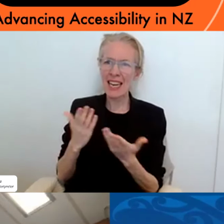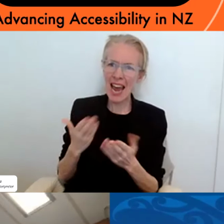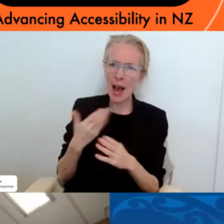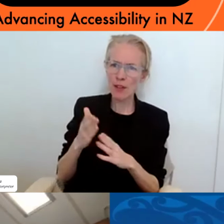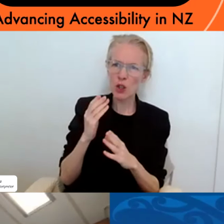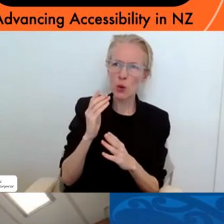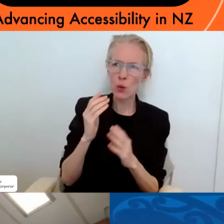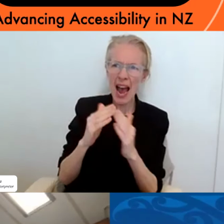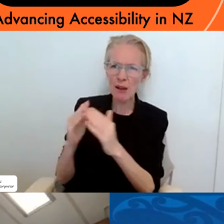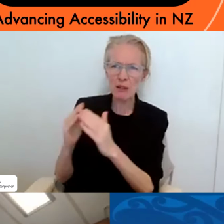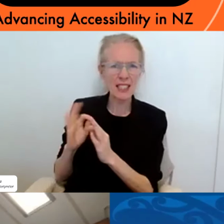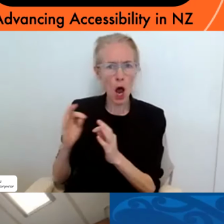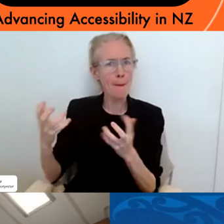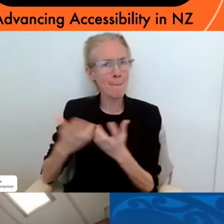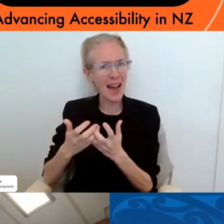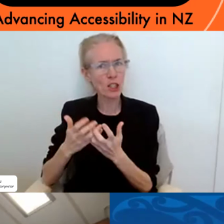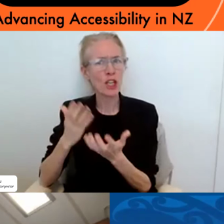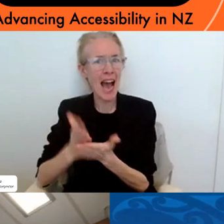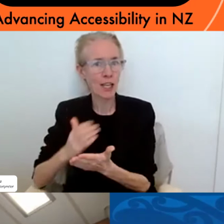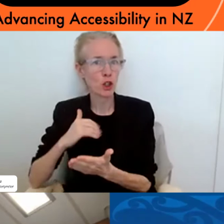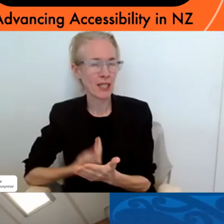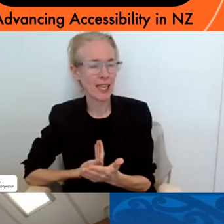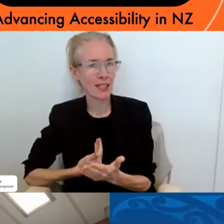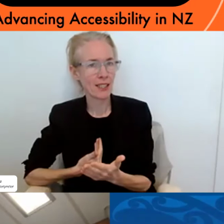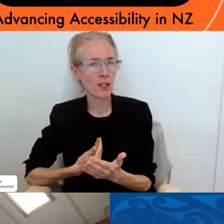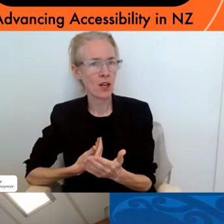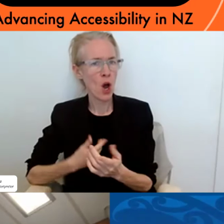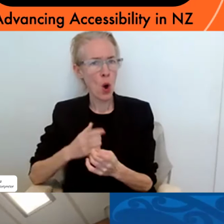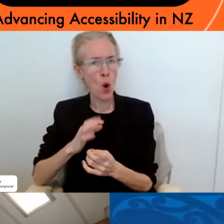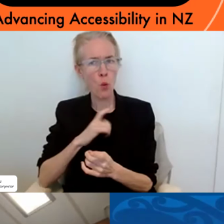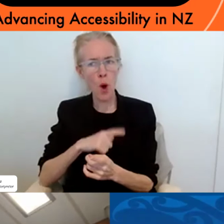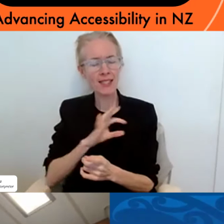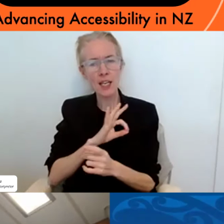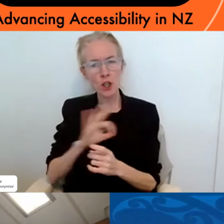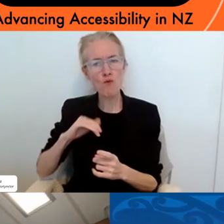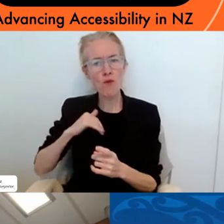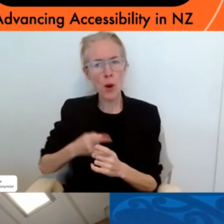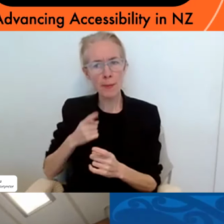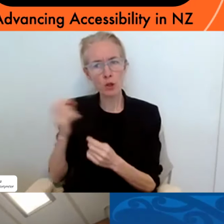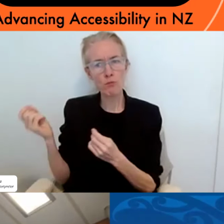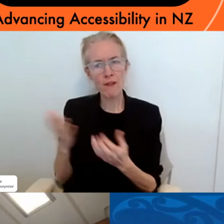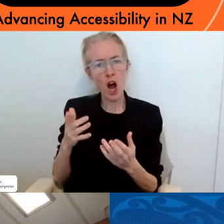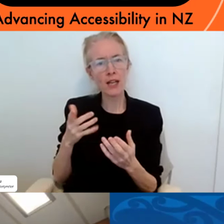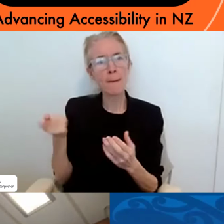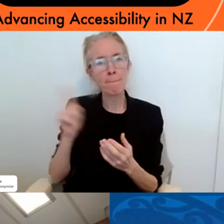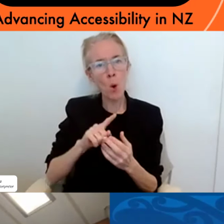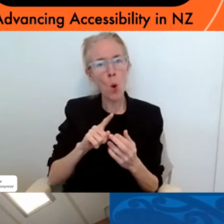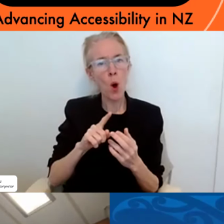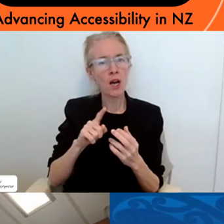to do that? Why aren't we required to provide more social housing? It's really interesting, in my mind you can't allow the market